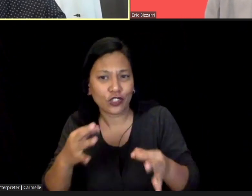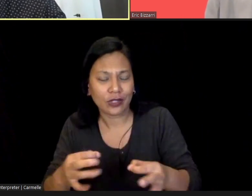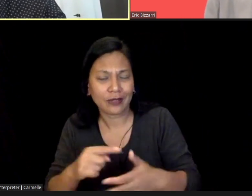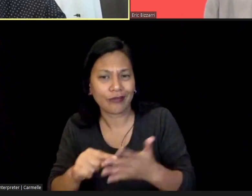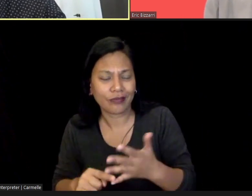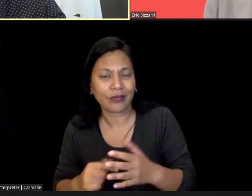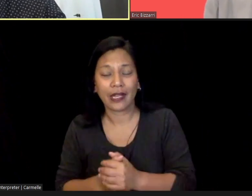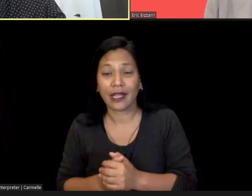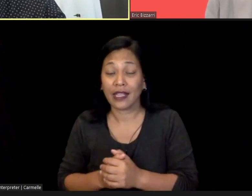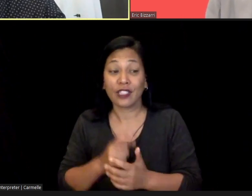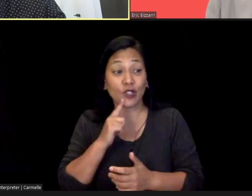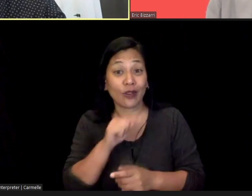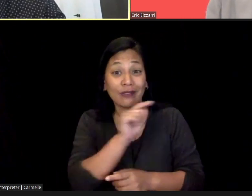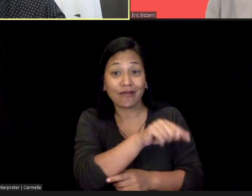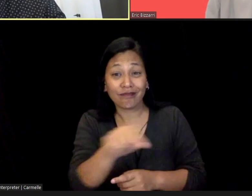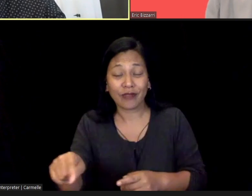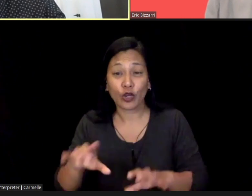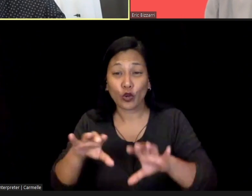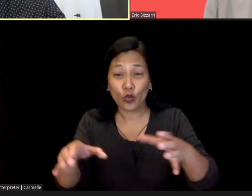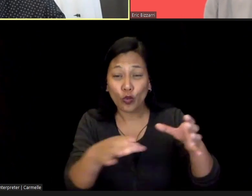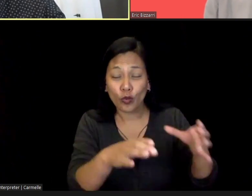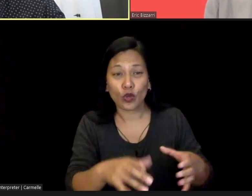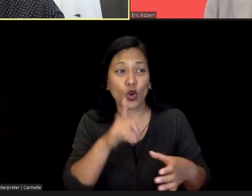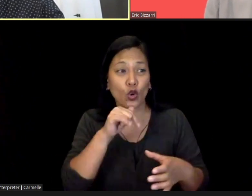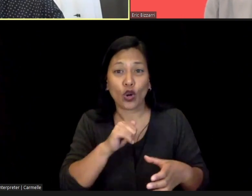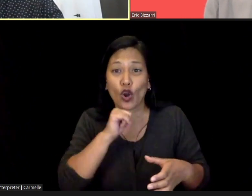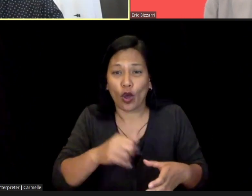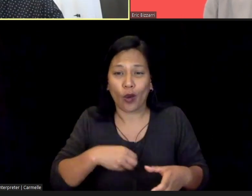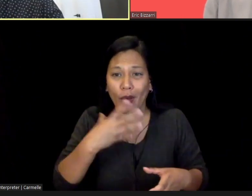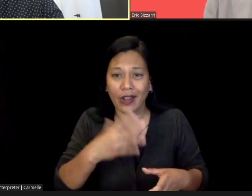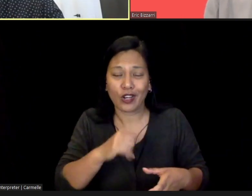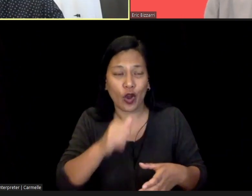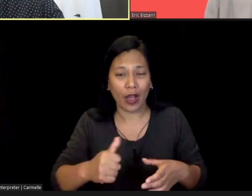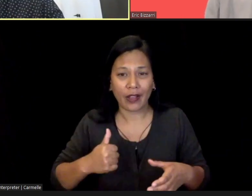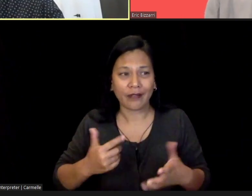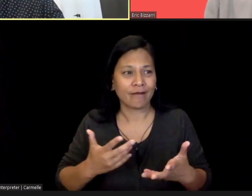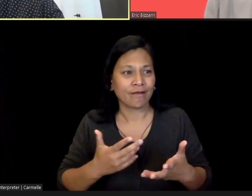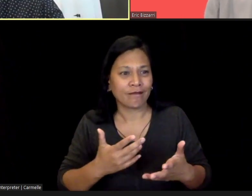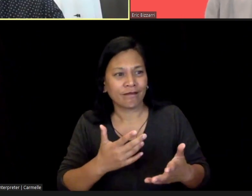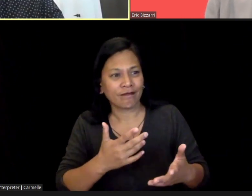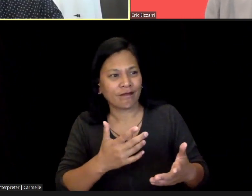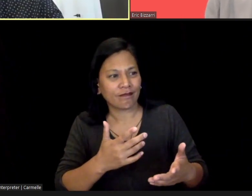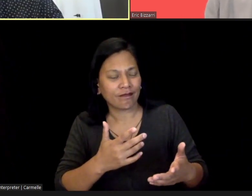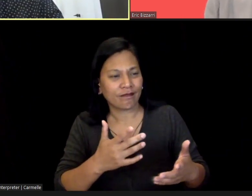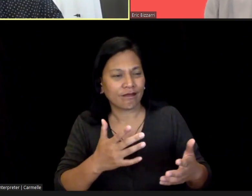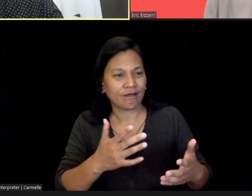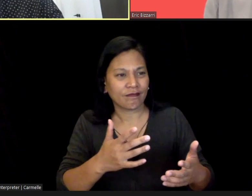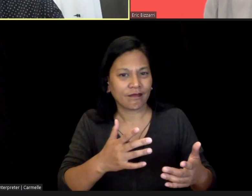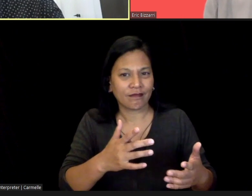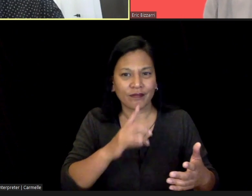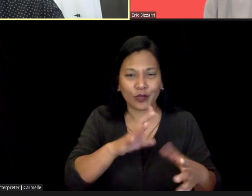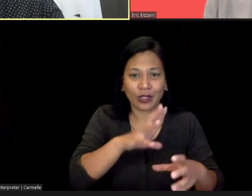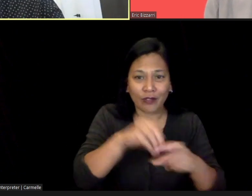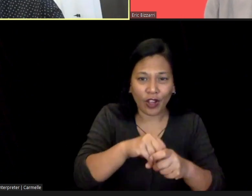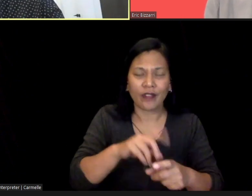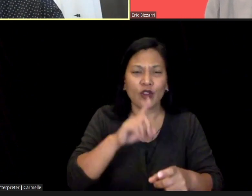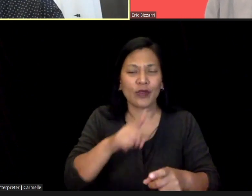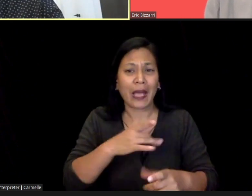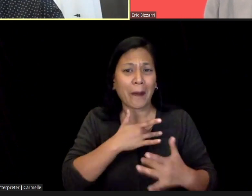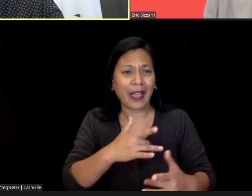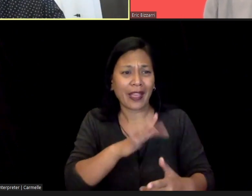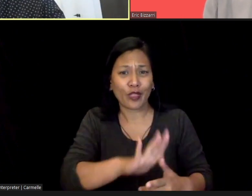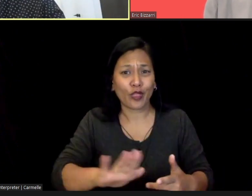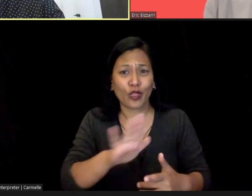groups, and especially, especially racialized creators have not had equal, uh, seating at the CMF table at all.